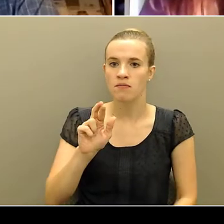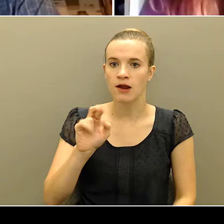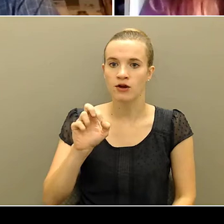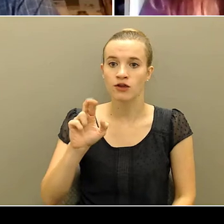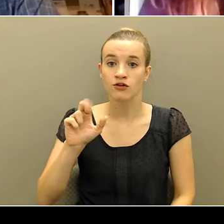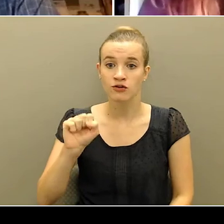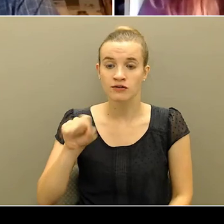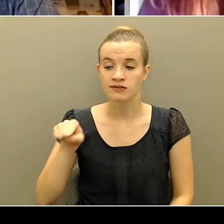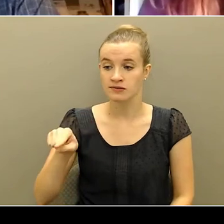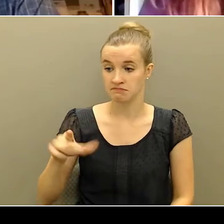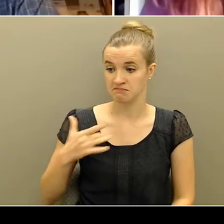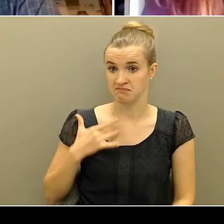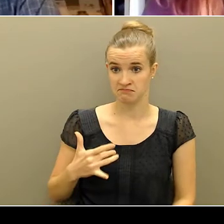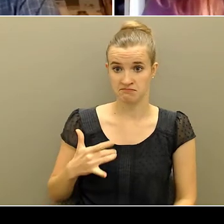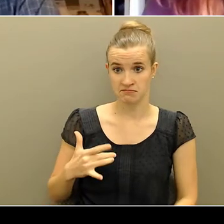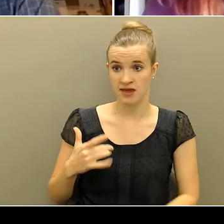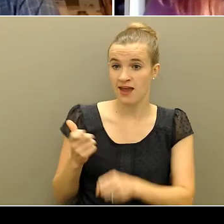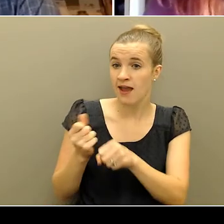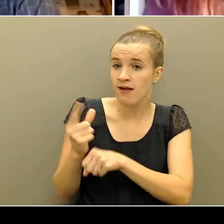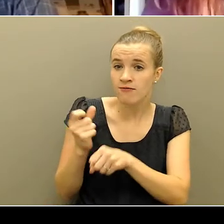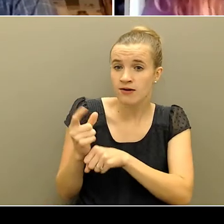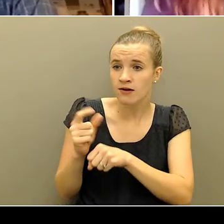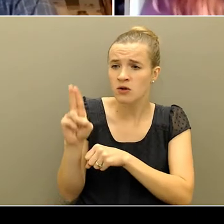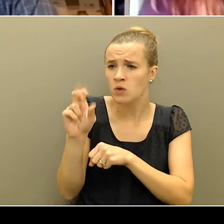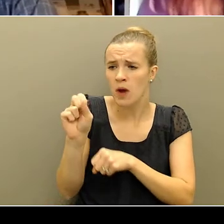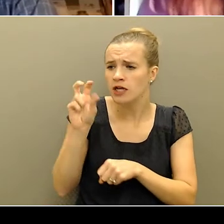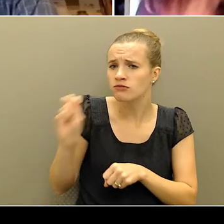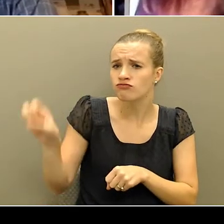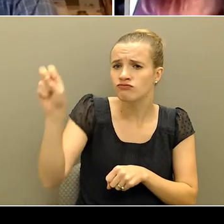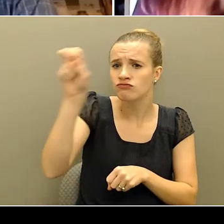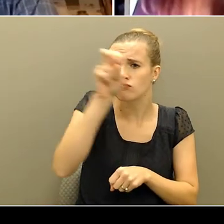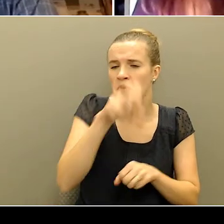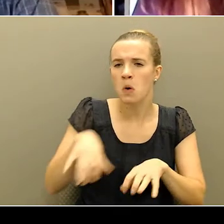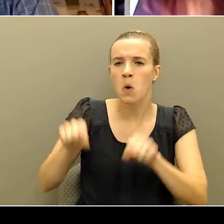have everything from mountain bike, you know and "Canyoning", which is, you